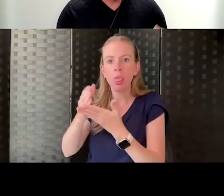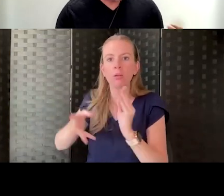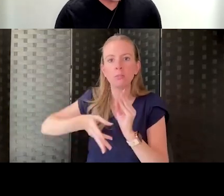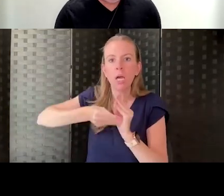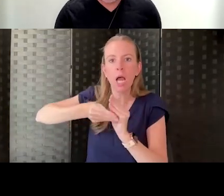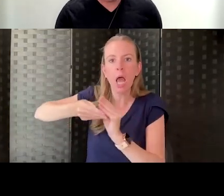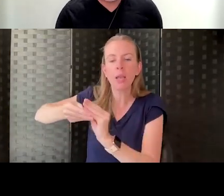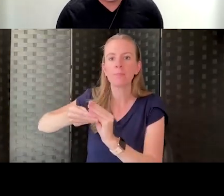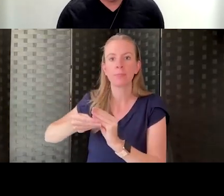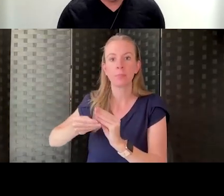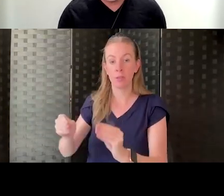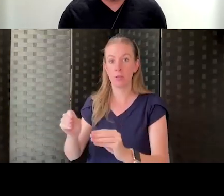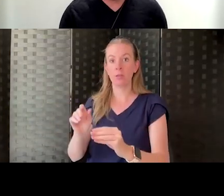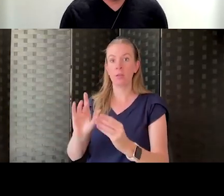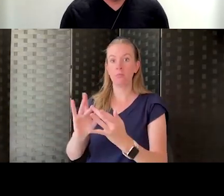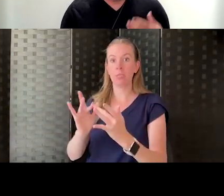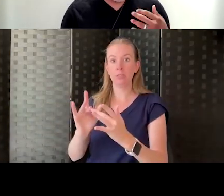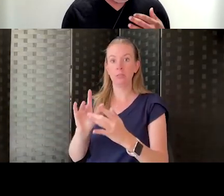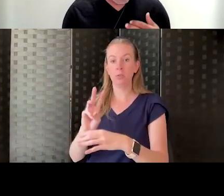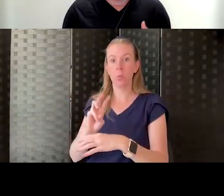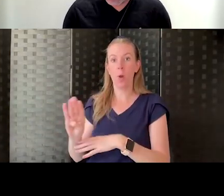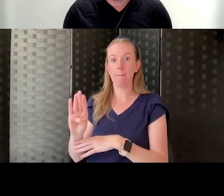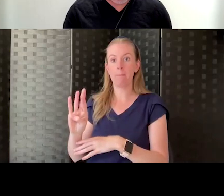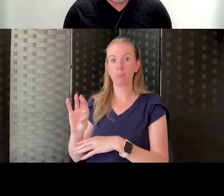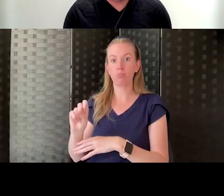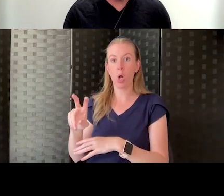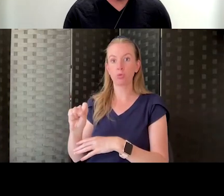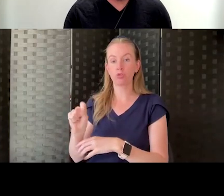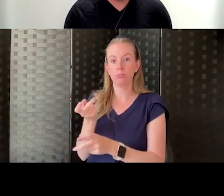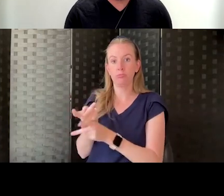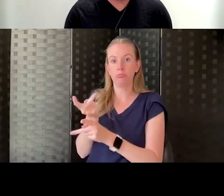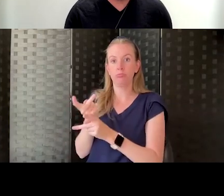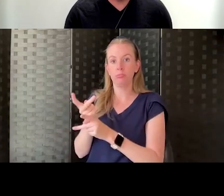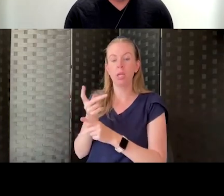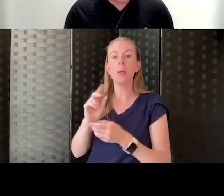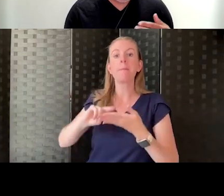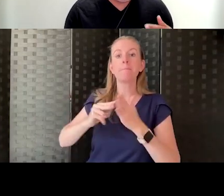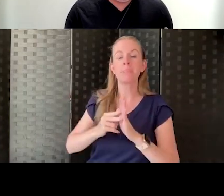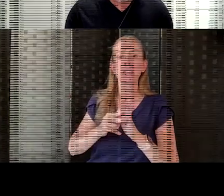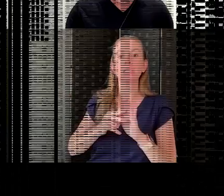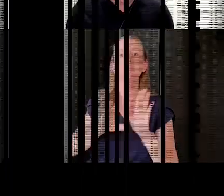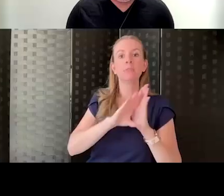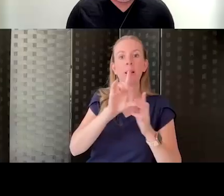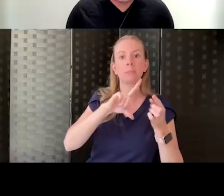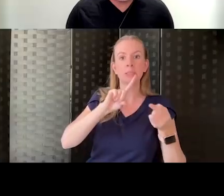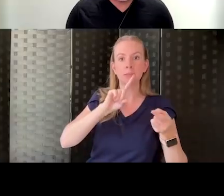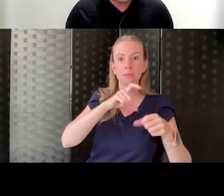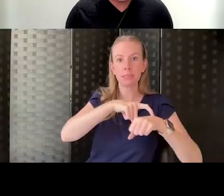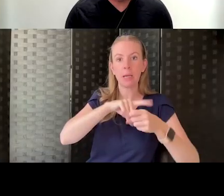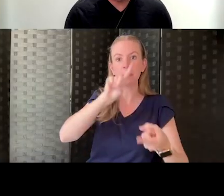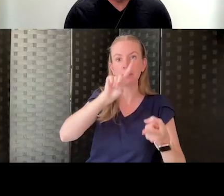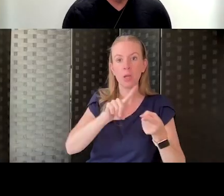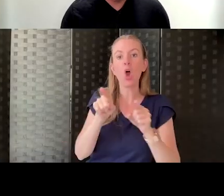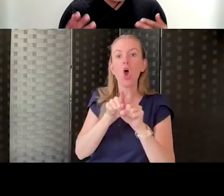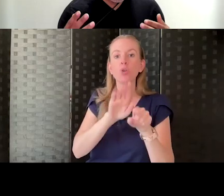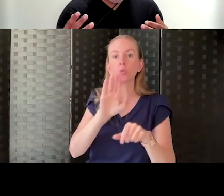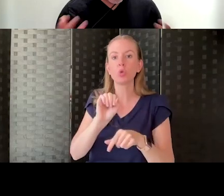the browsers handle that for us. It decreases dev time and it helps keep your code clean. Many